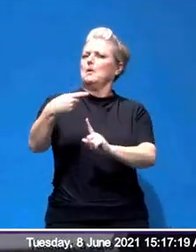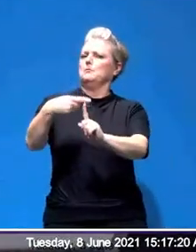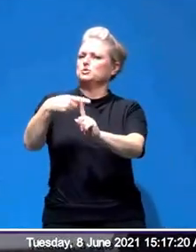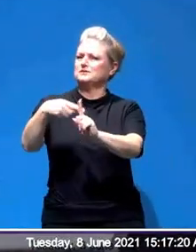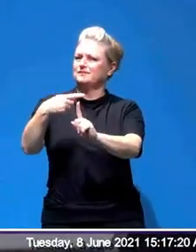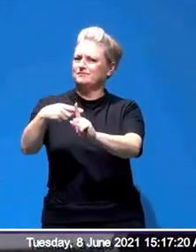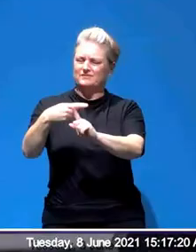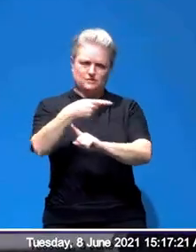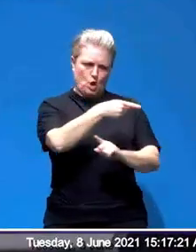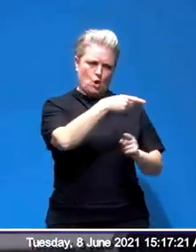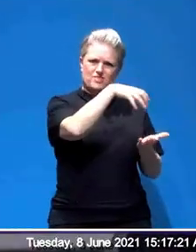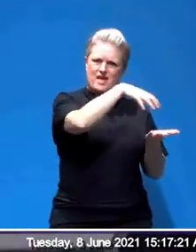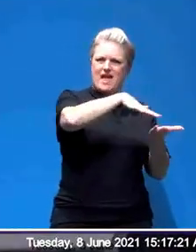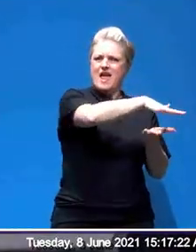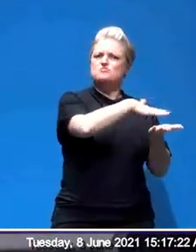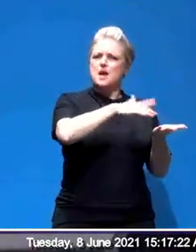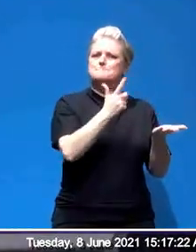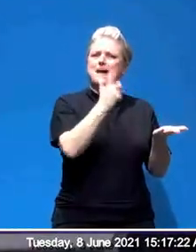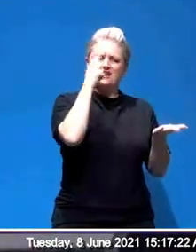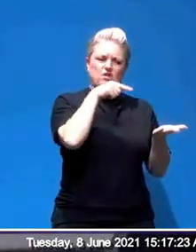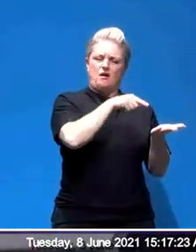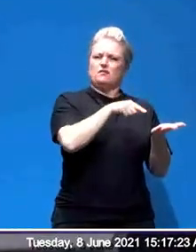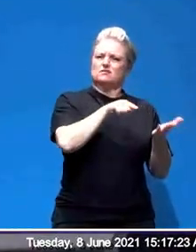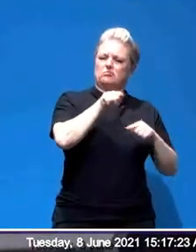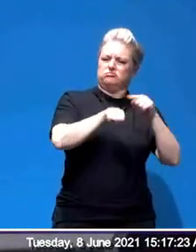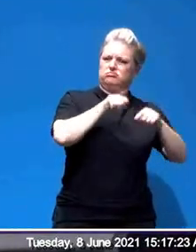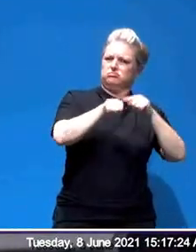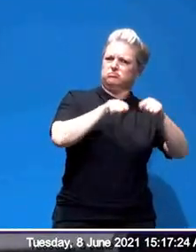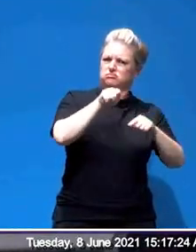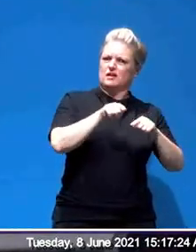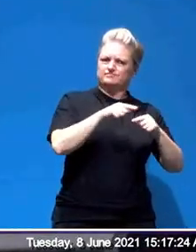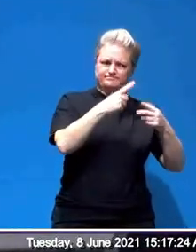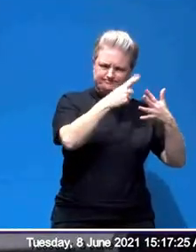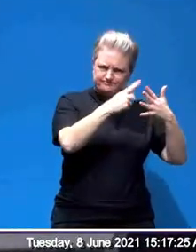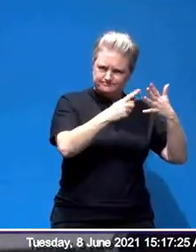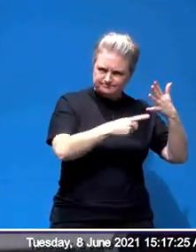for the site for a while, for a long time, had told me, versus what the local